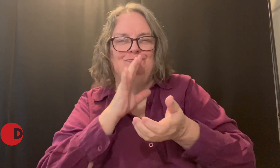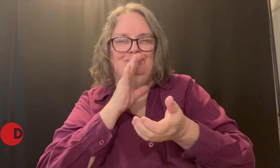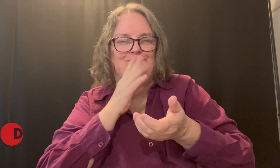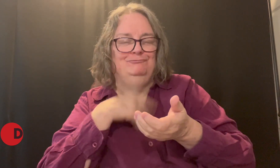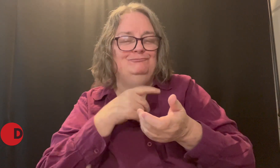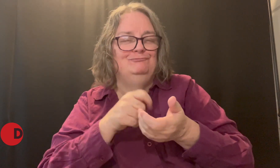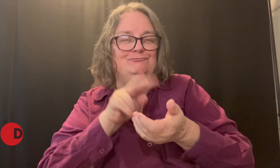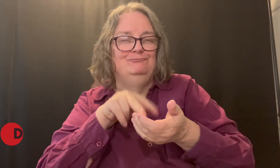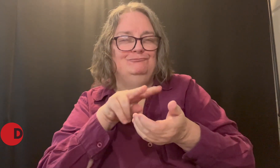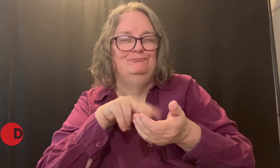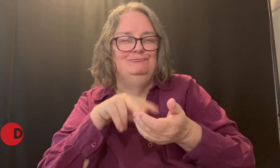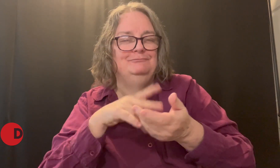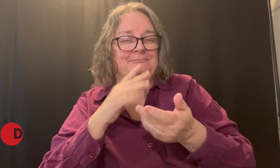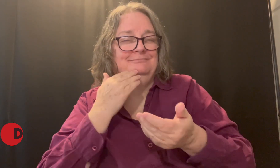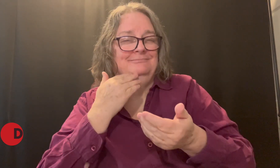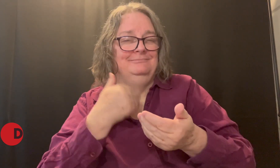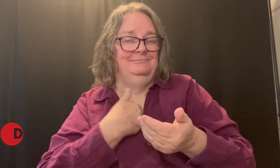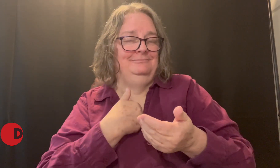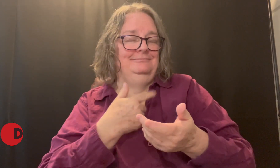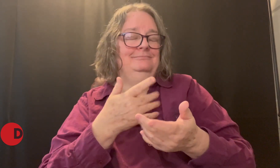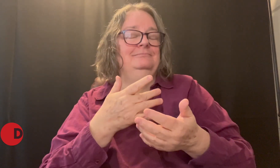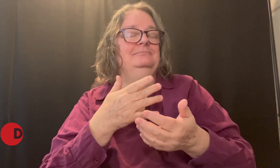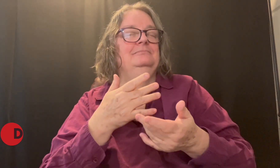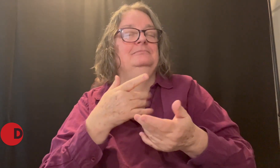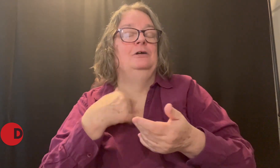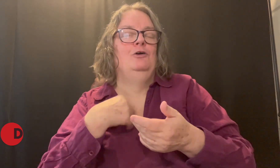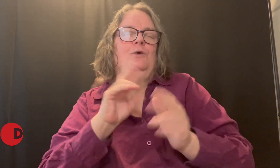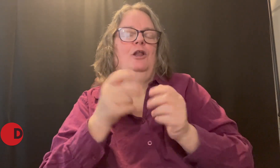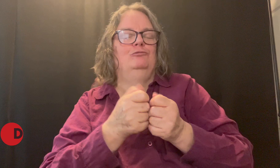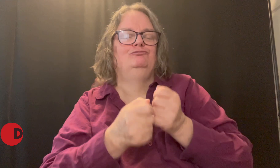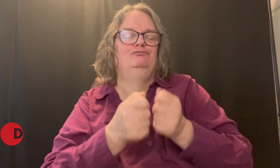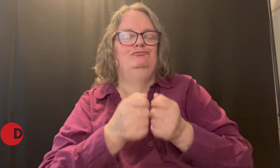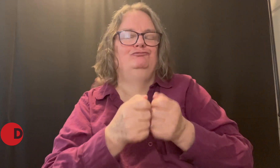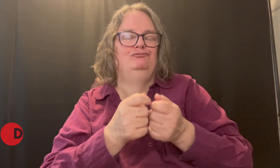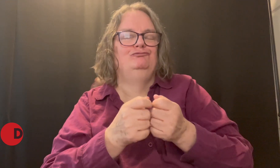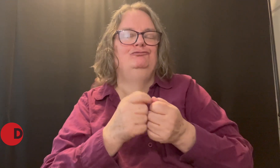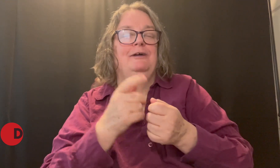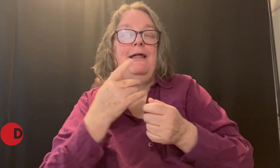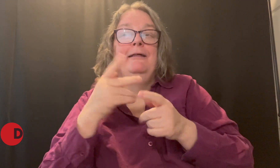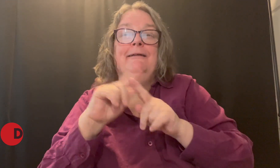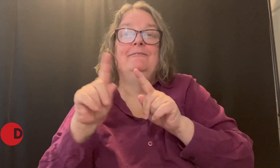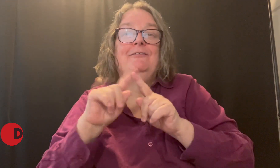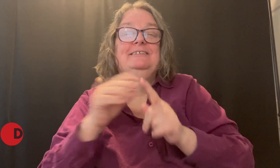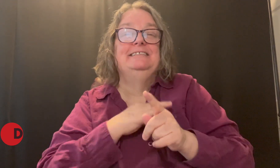which I would type. I told her she could speak to it and I could read